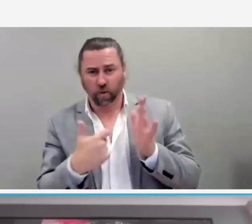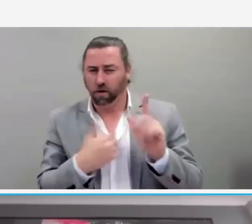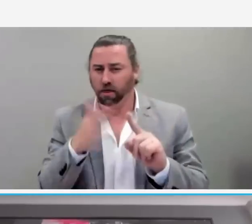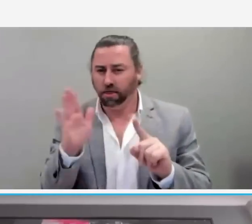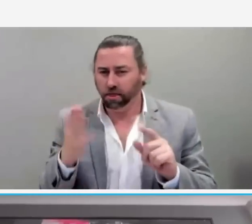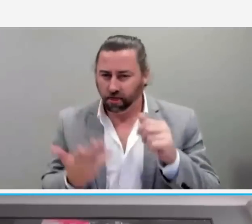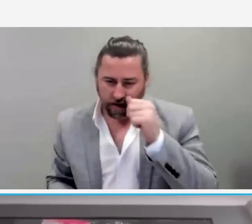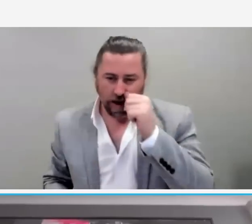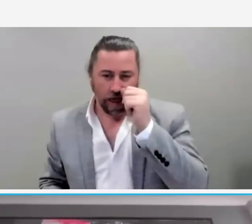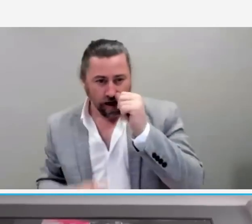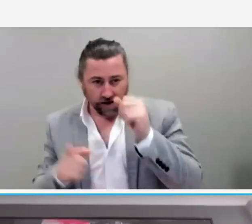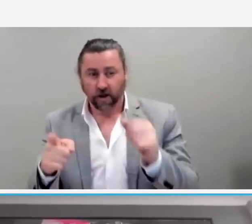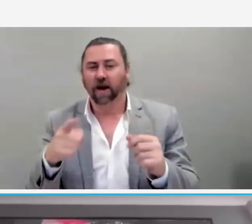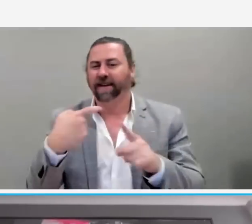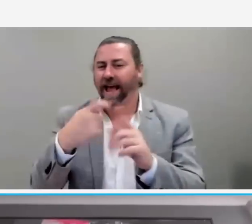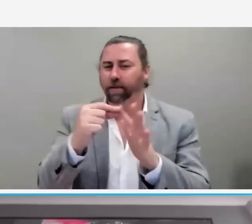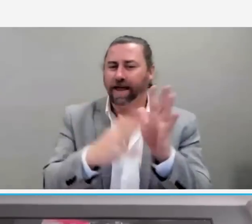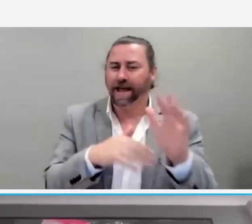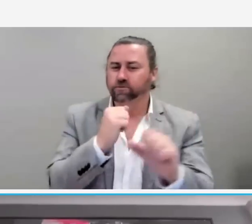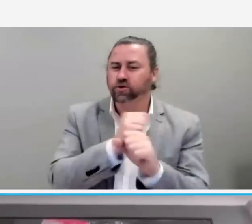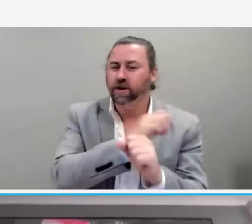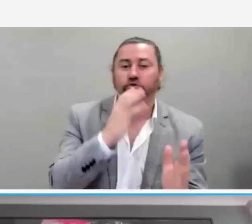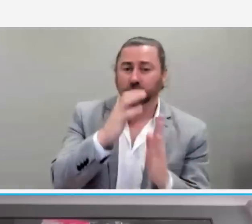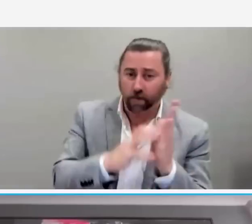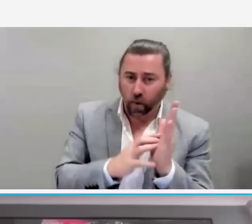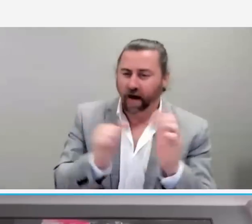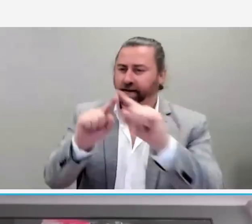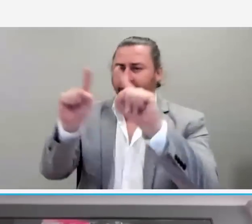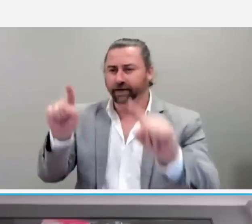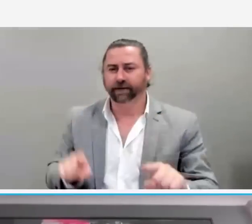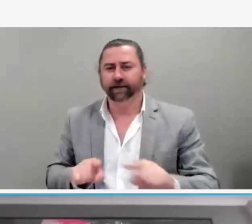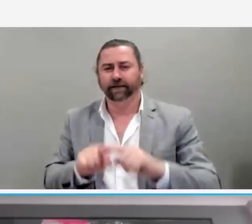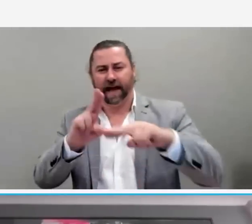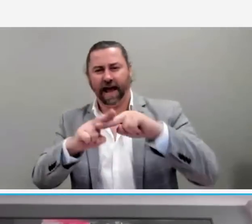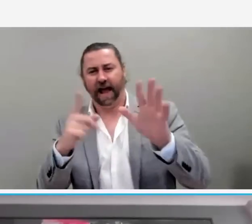the KPMG report and a fact sheet so that people can access the high level findings.